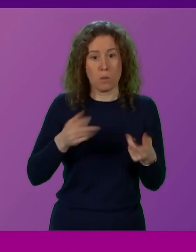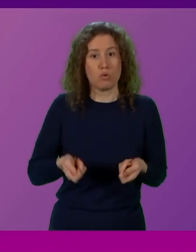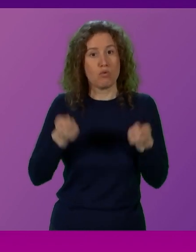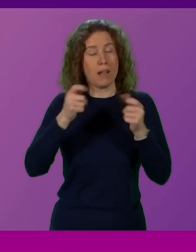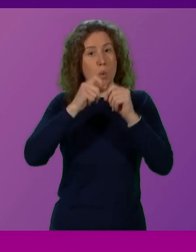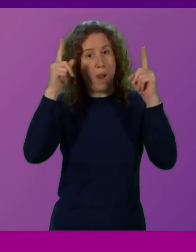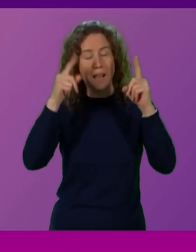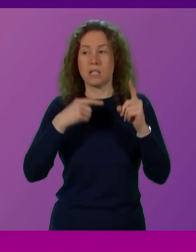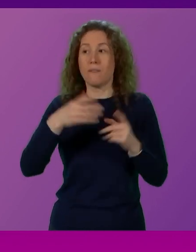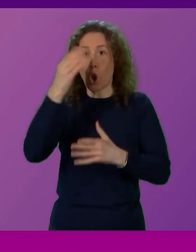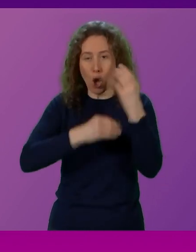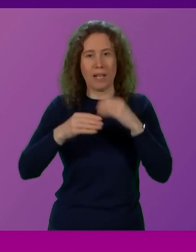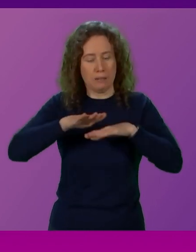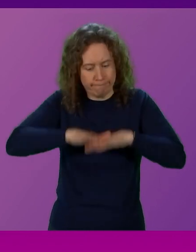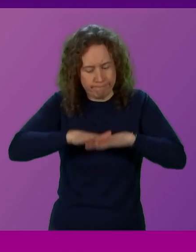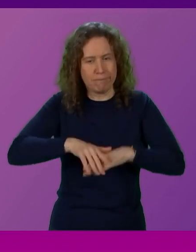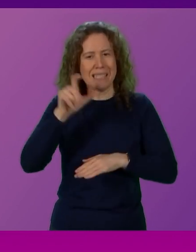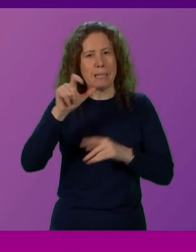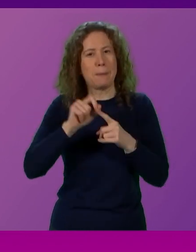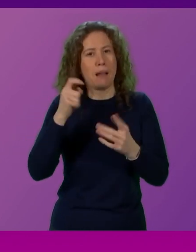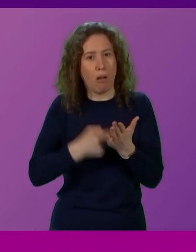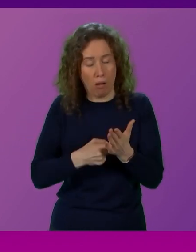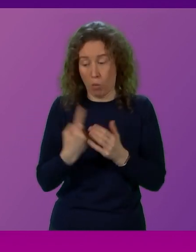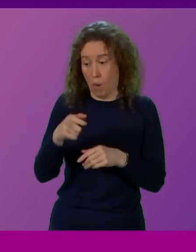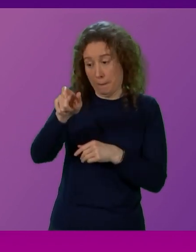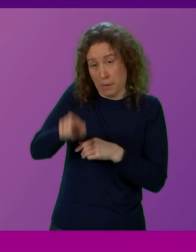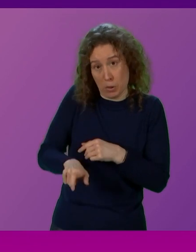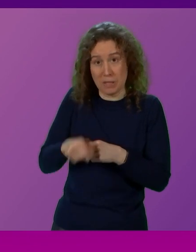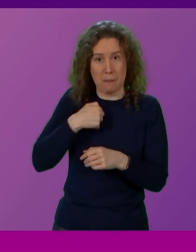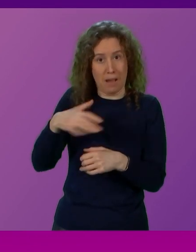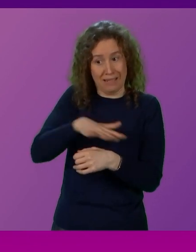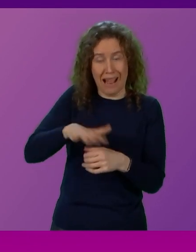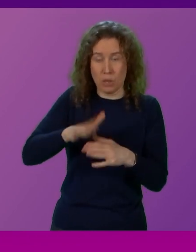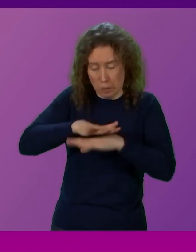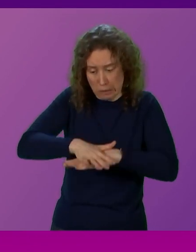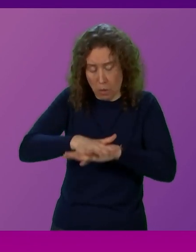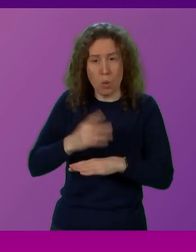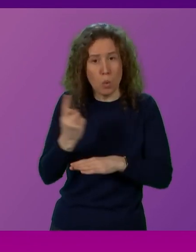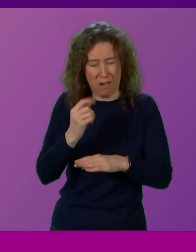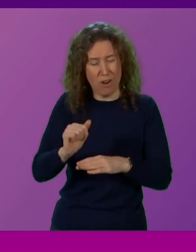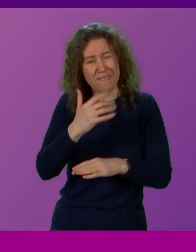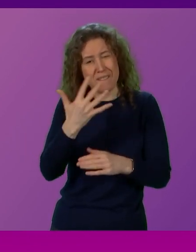of learning cardiopulmonary resuscitation. My constituent Stephanie Bain had to perform CPR on her five-week-old baby after he stopped